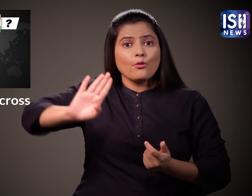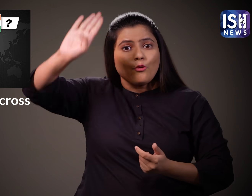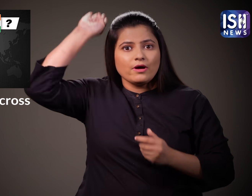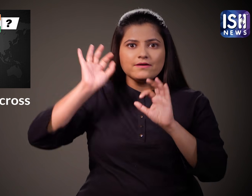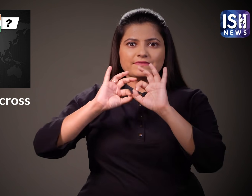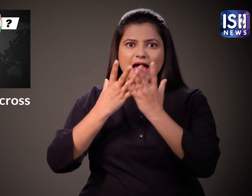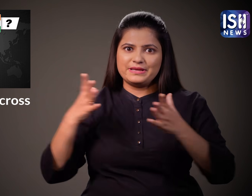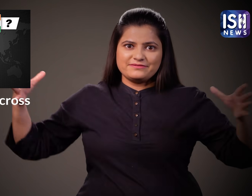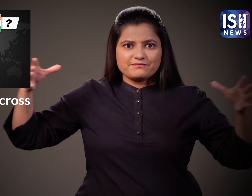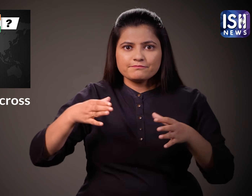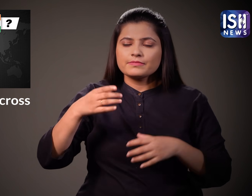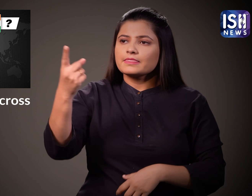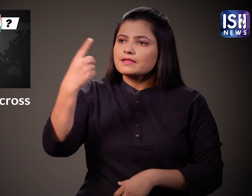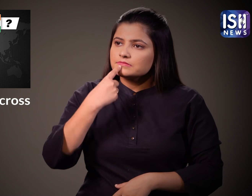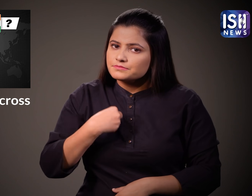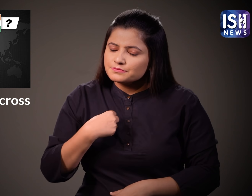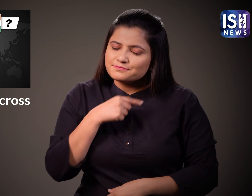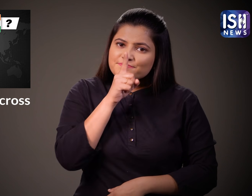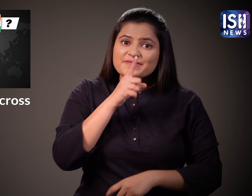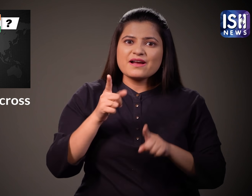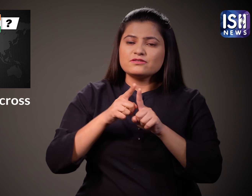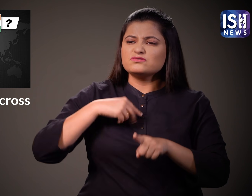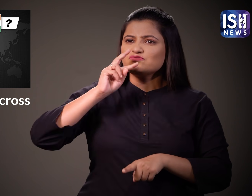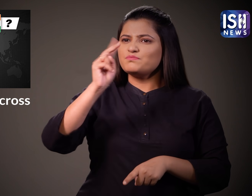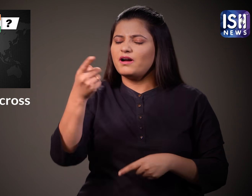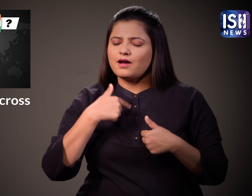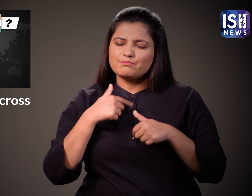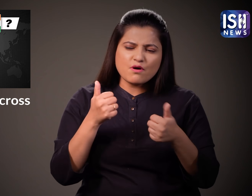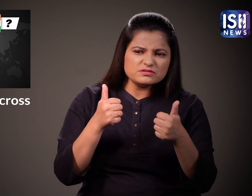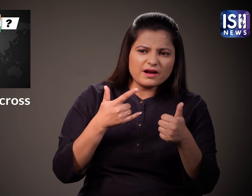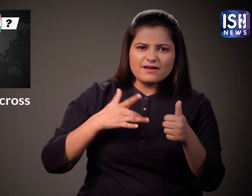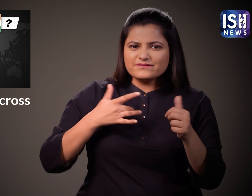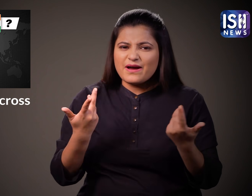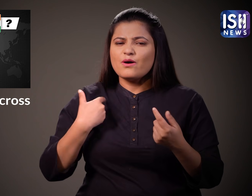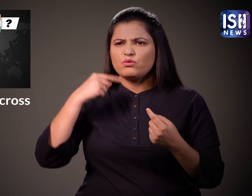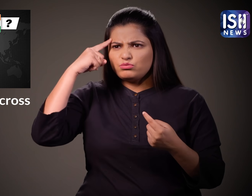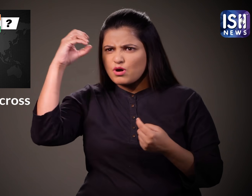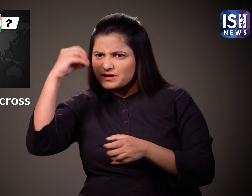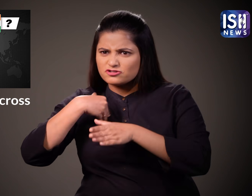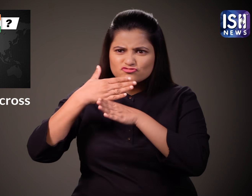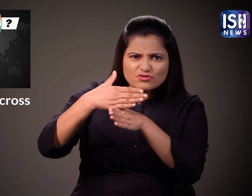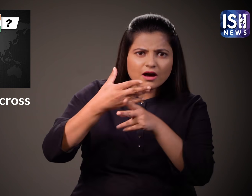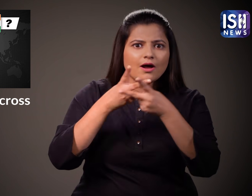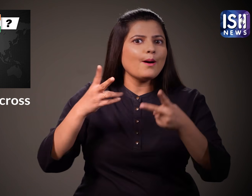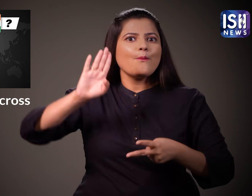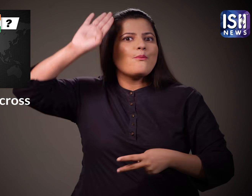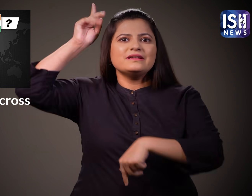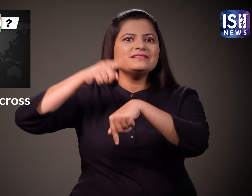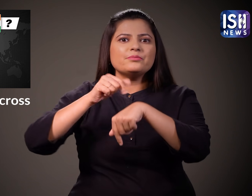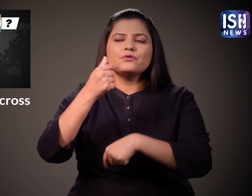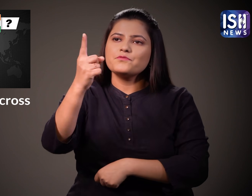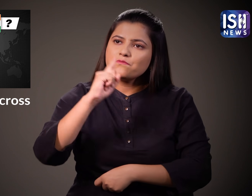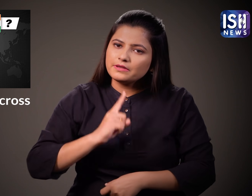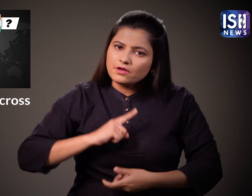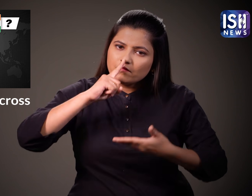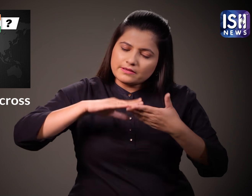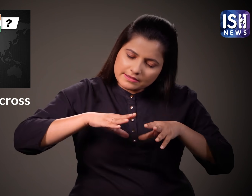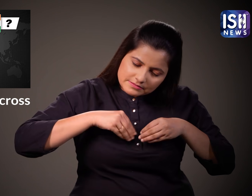Earlier when living in a joint family, women had to be obedient and do what they were told. They could never share their opinions.